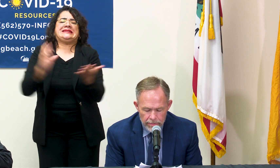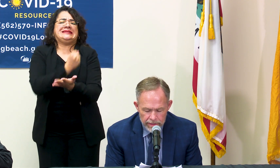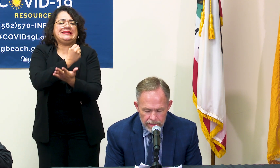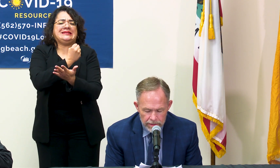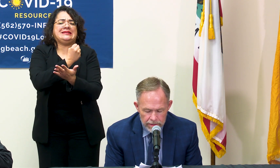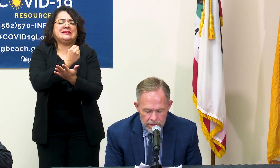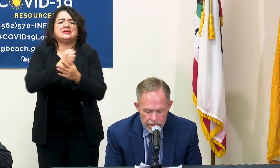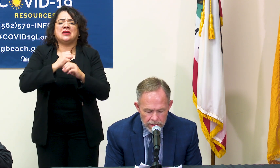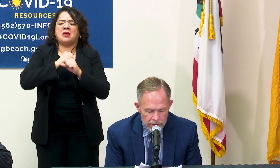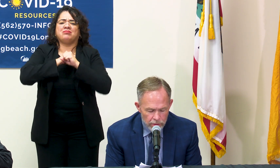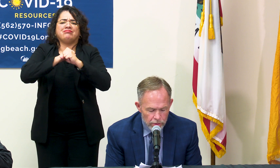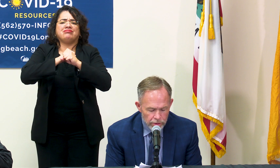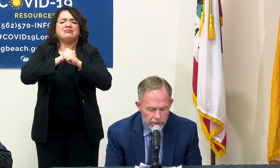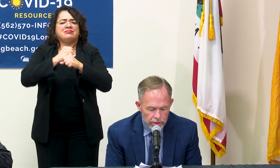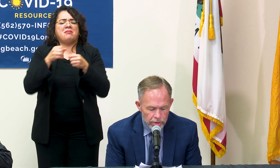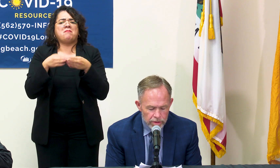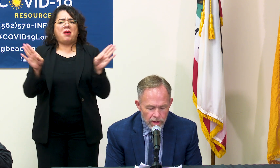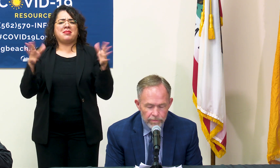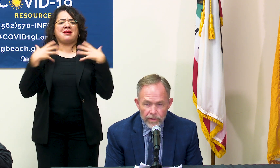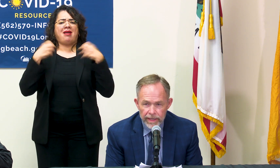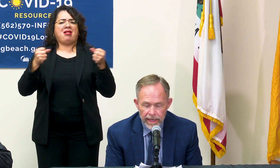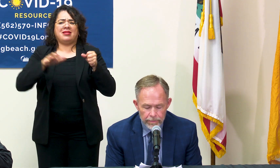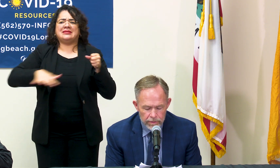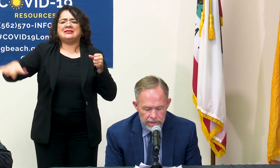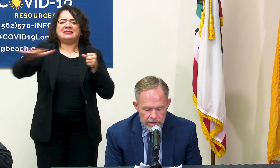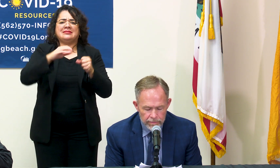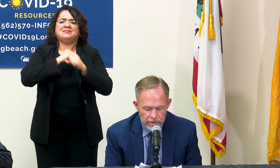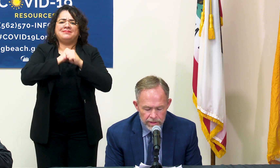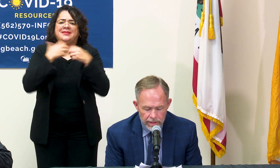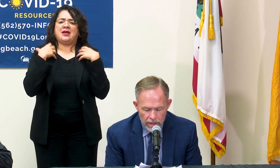public health. This closure includes our Friday April 10th Emission Day of